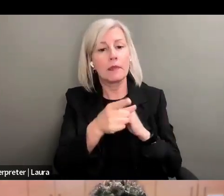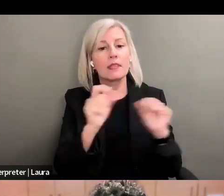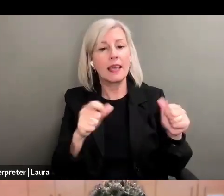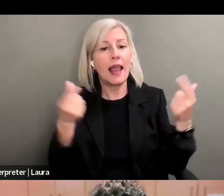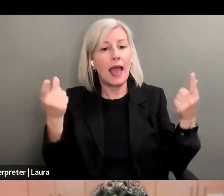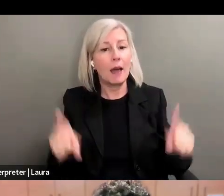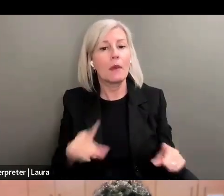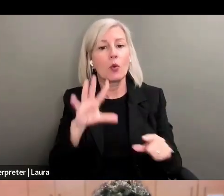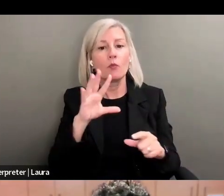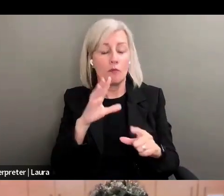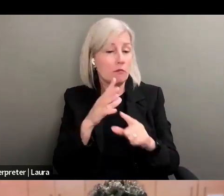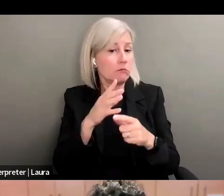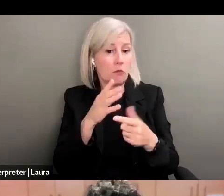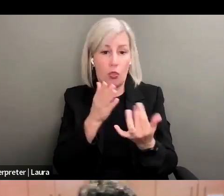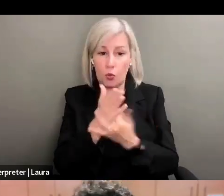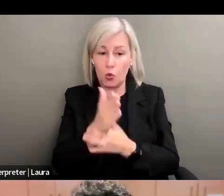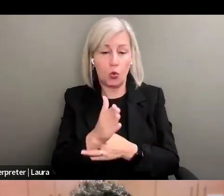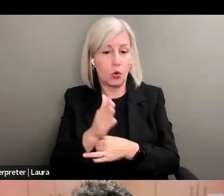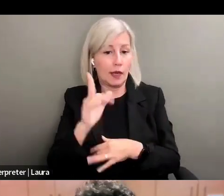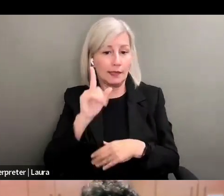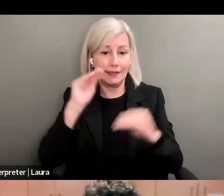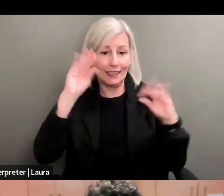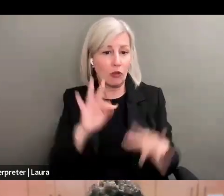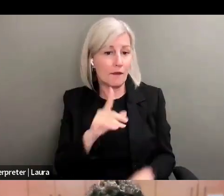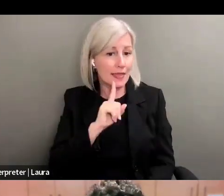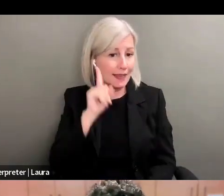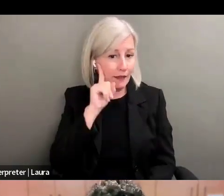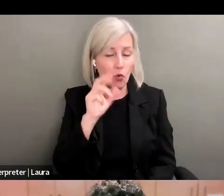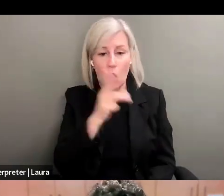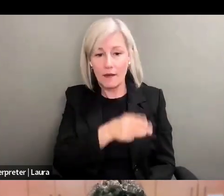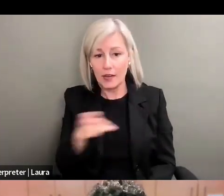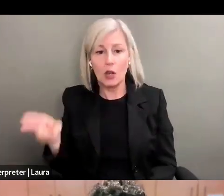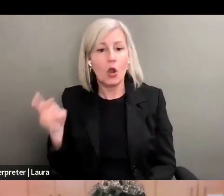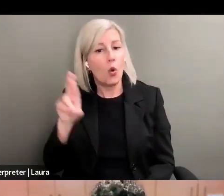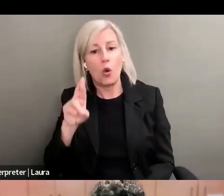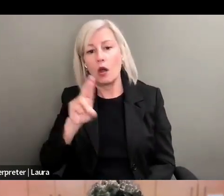teacher of the deaf or hard of hearing or a licensed speech language pathologist,